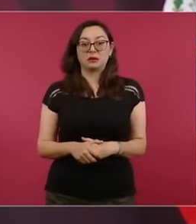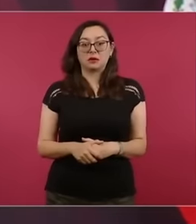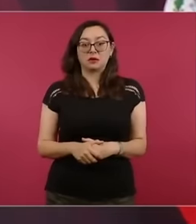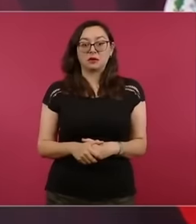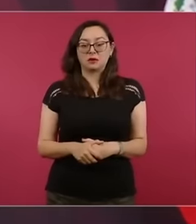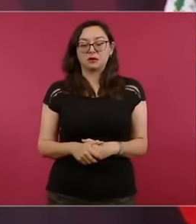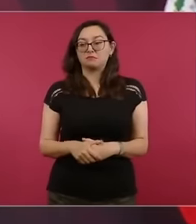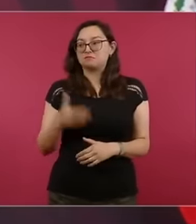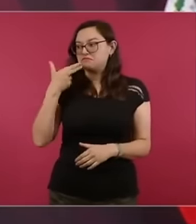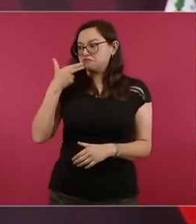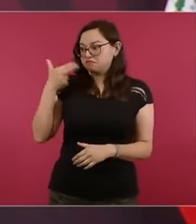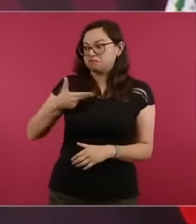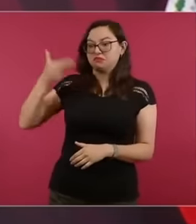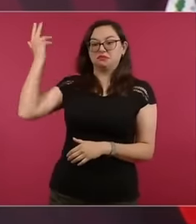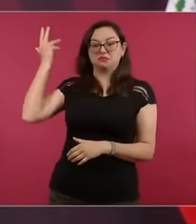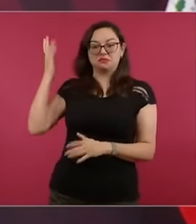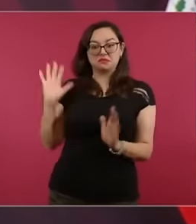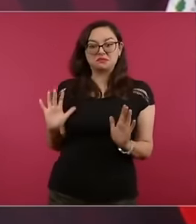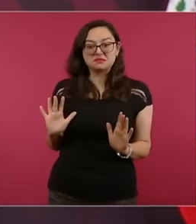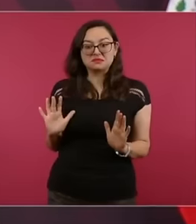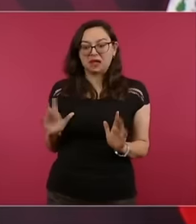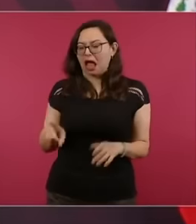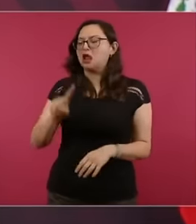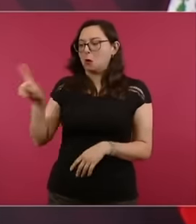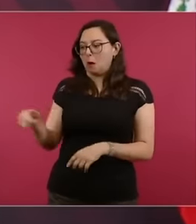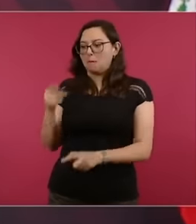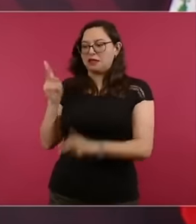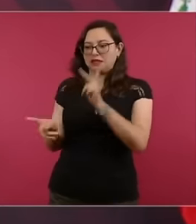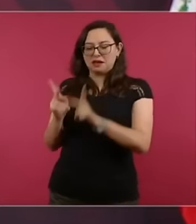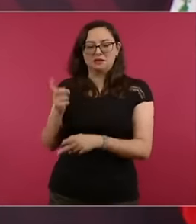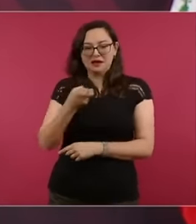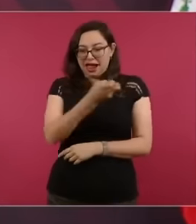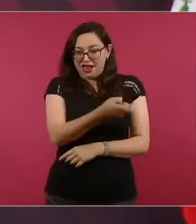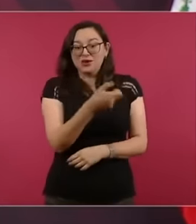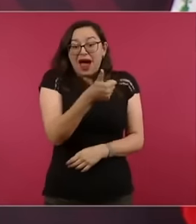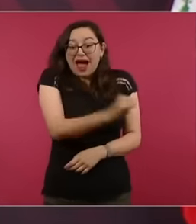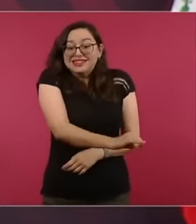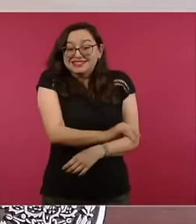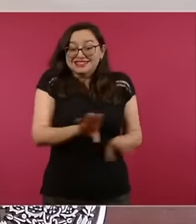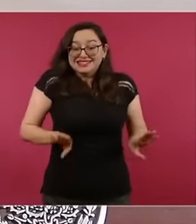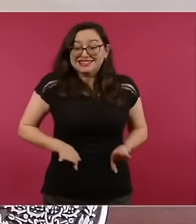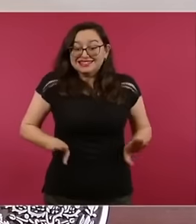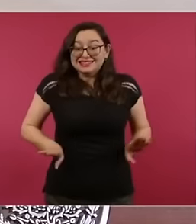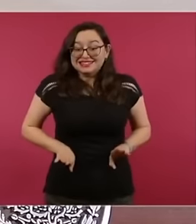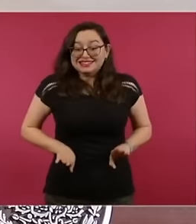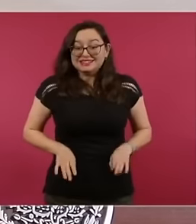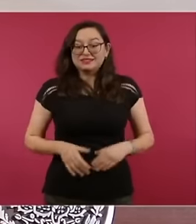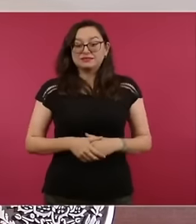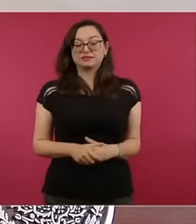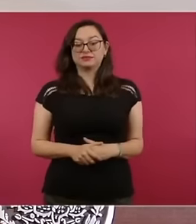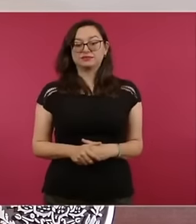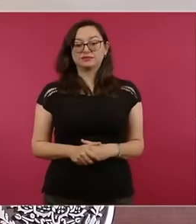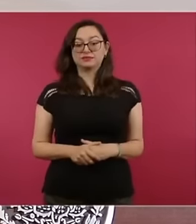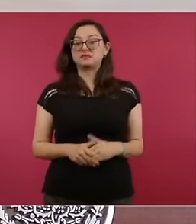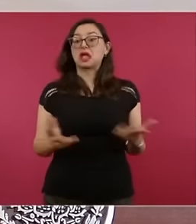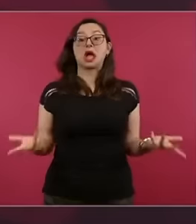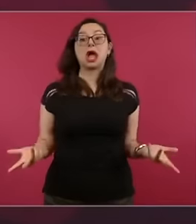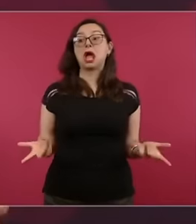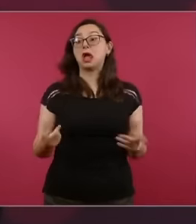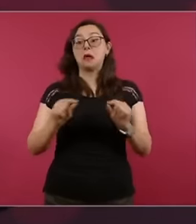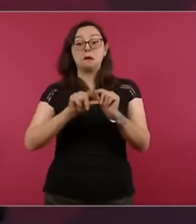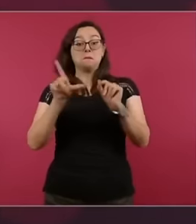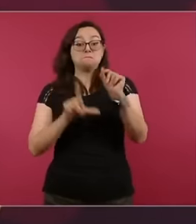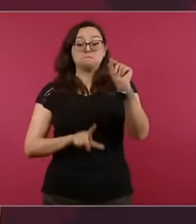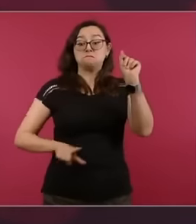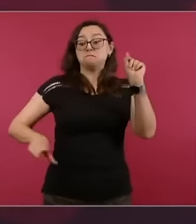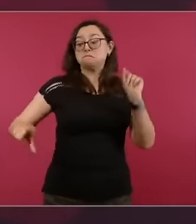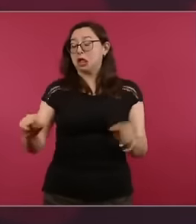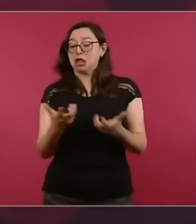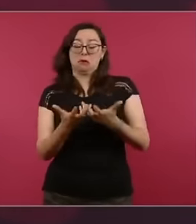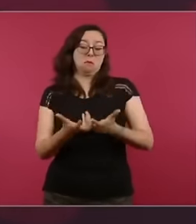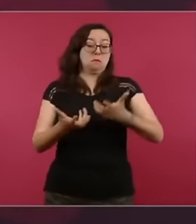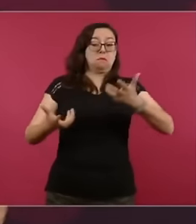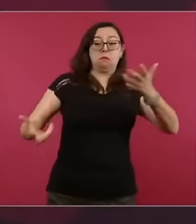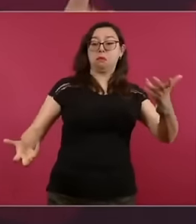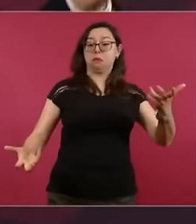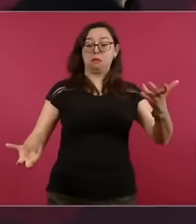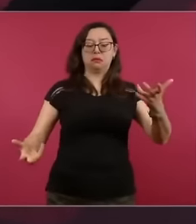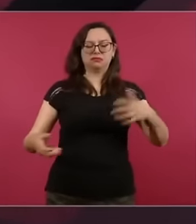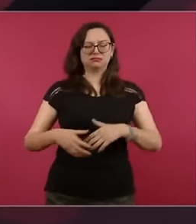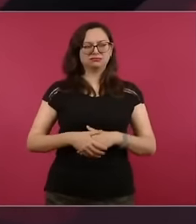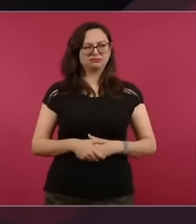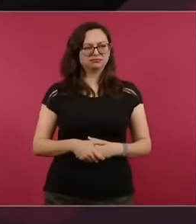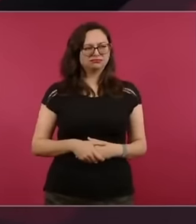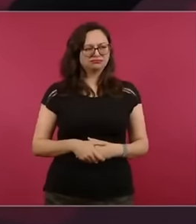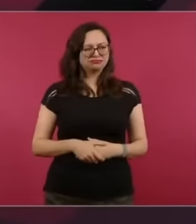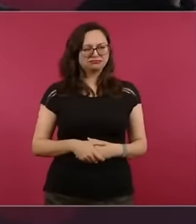we will talk they say no no no no polarization Be careful if they have dedicated themselves to